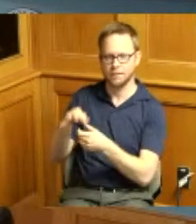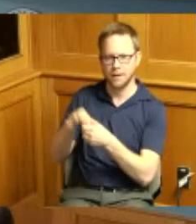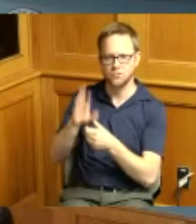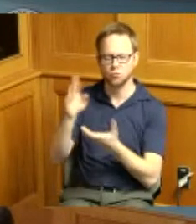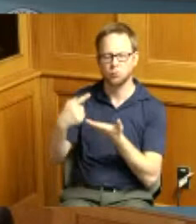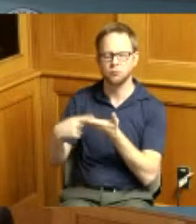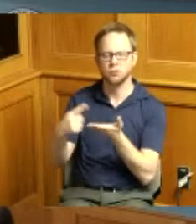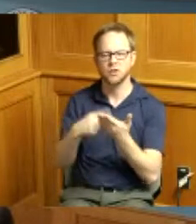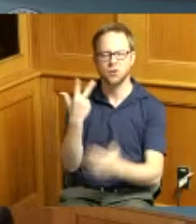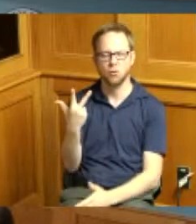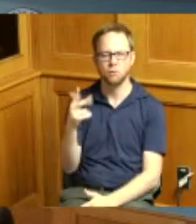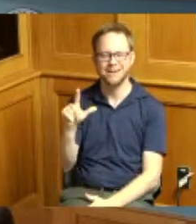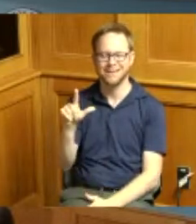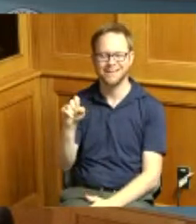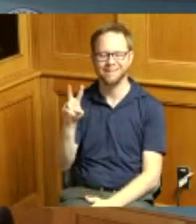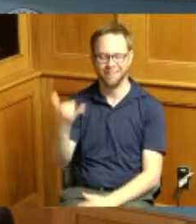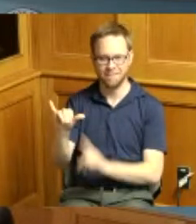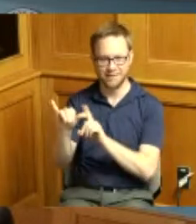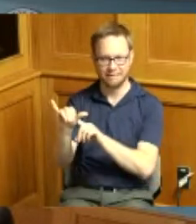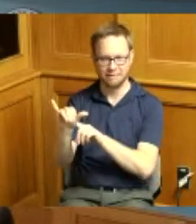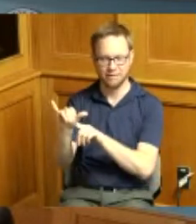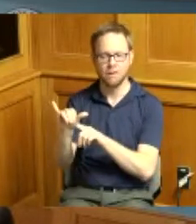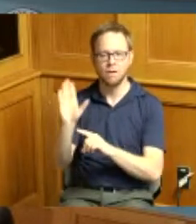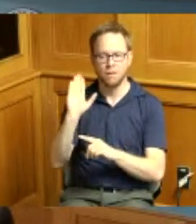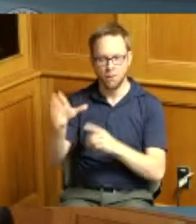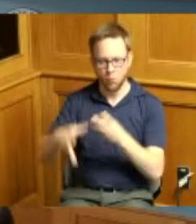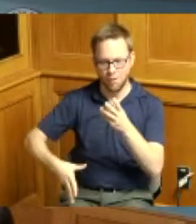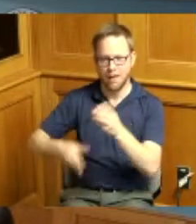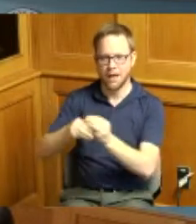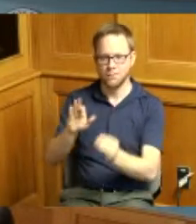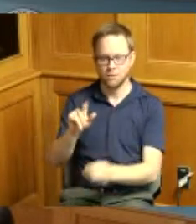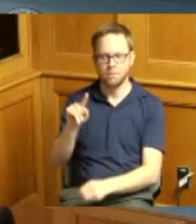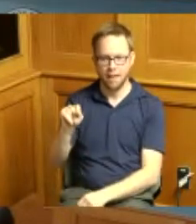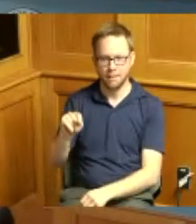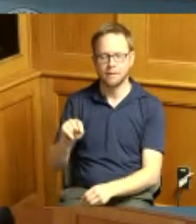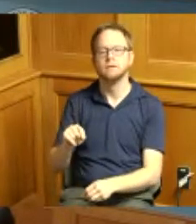potentially going to be on the ballot those being energy care mental health and seniors